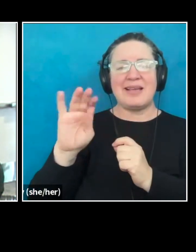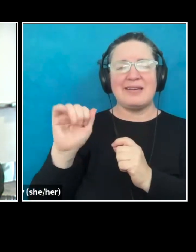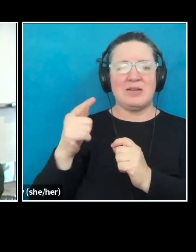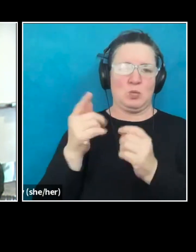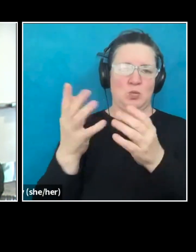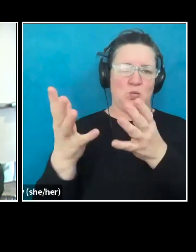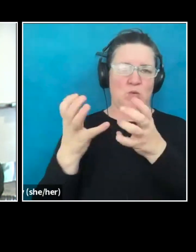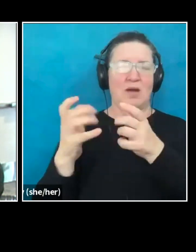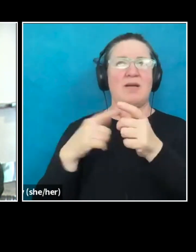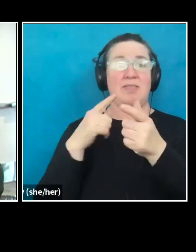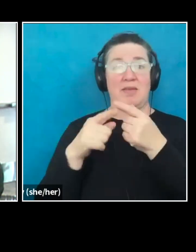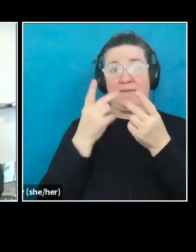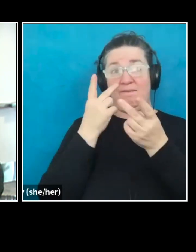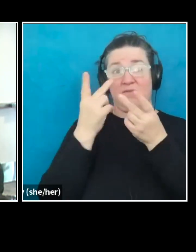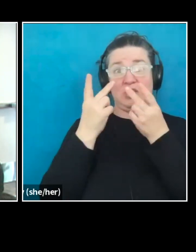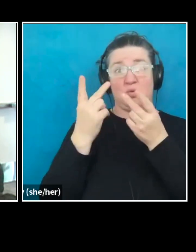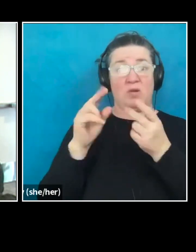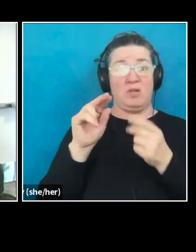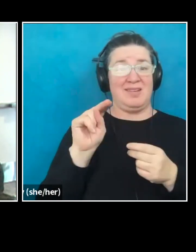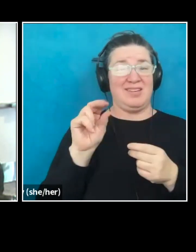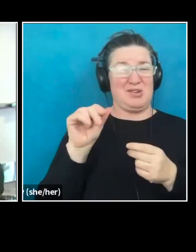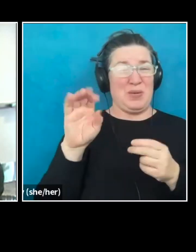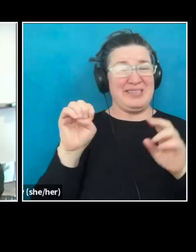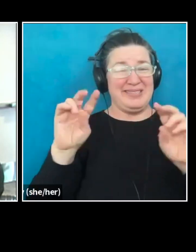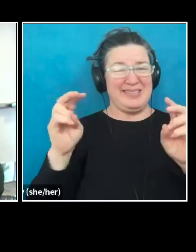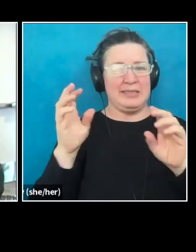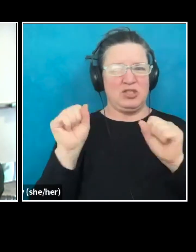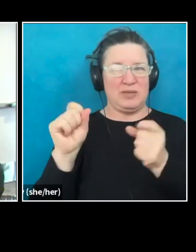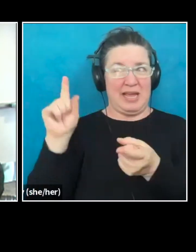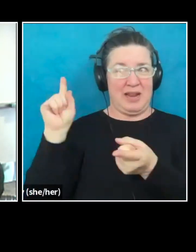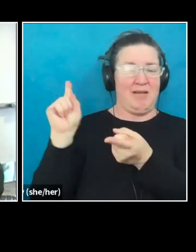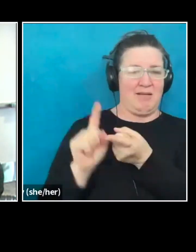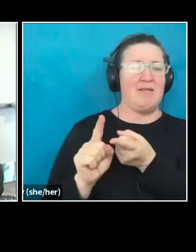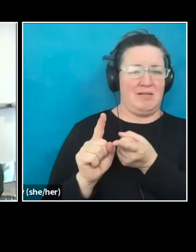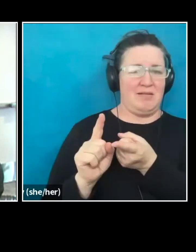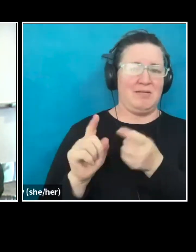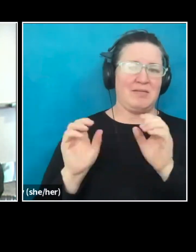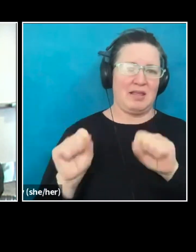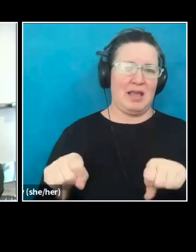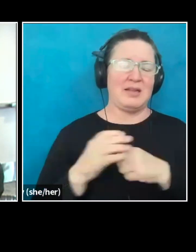saying with the Quest uh definitions, I happen to know because I wrote that that one. Um it's